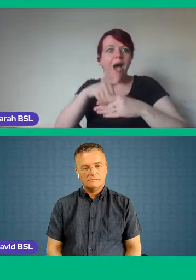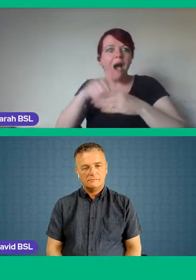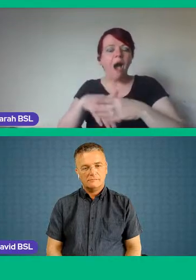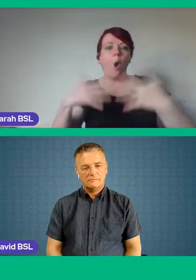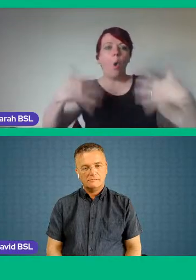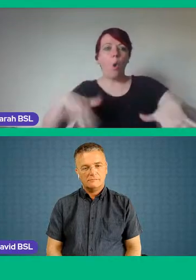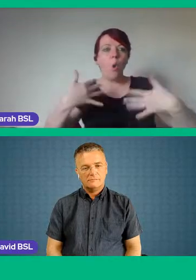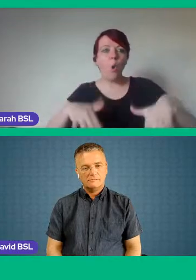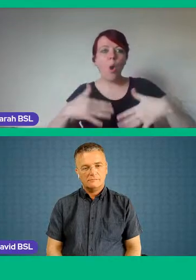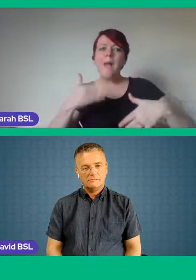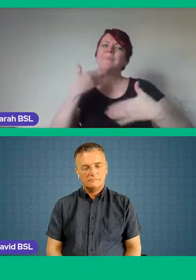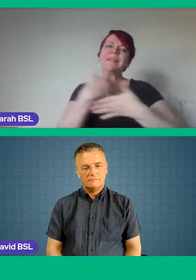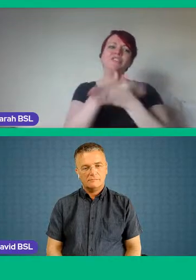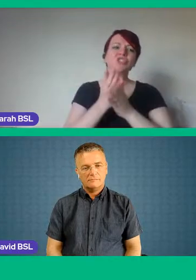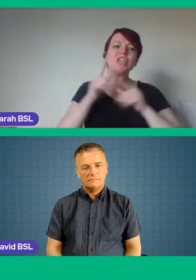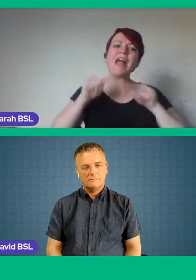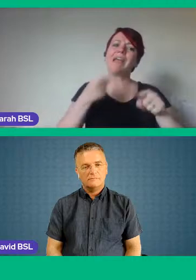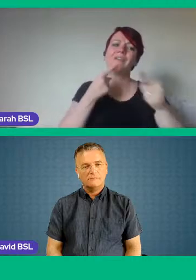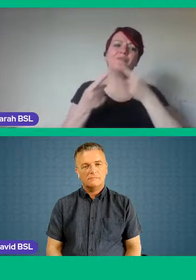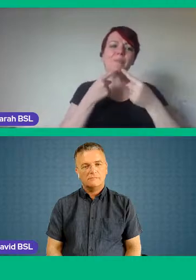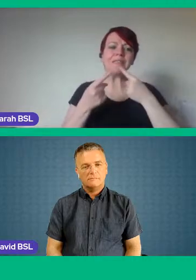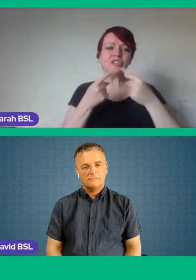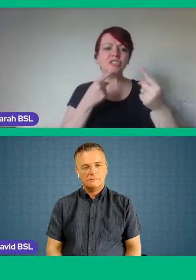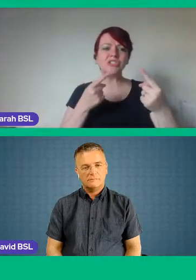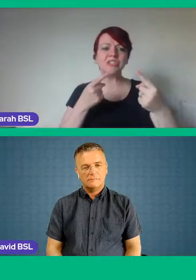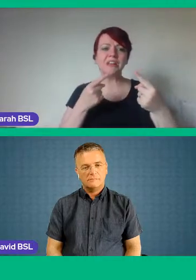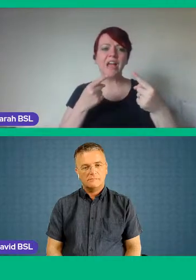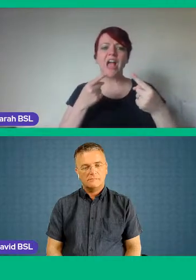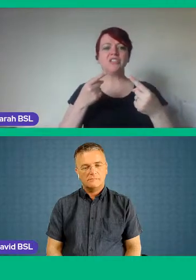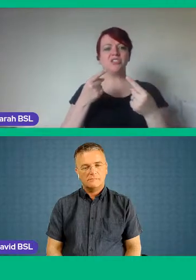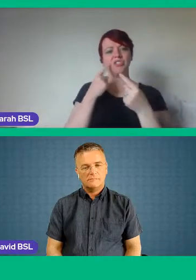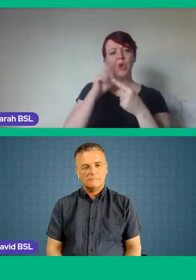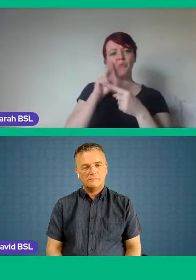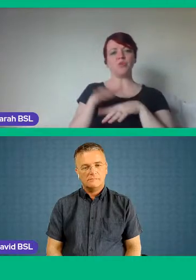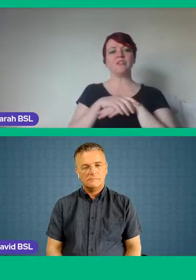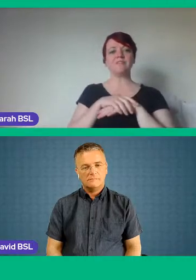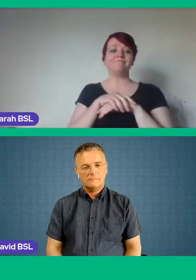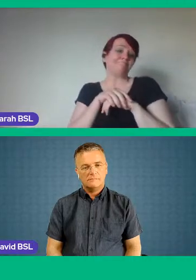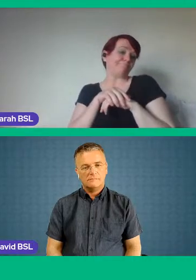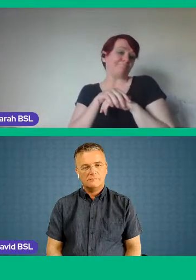Why letter the people go over the same cliff? It is not OK.